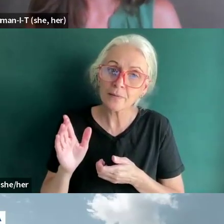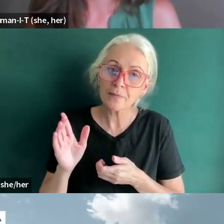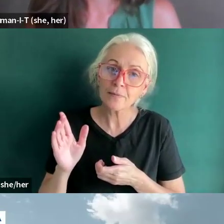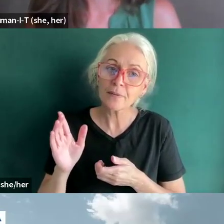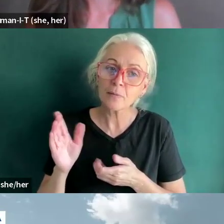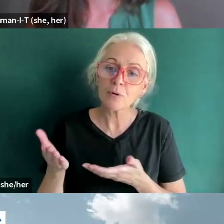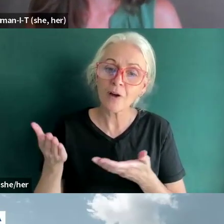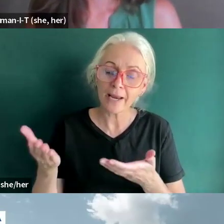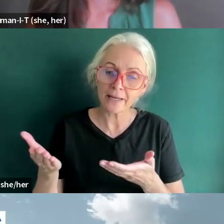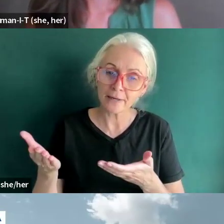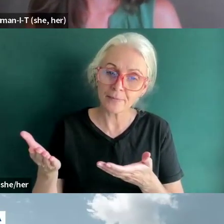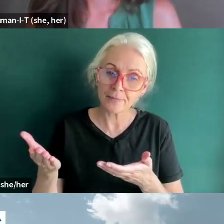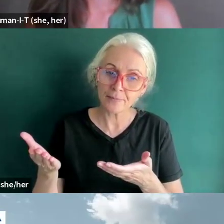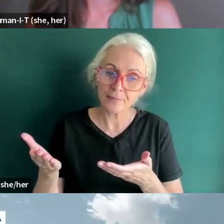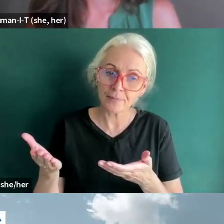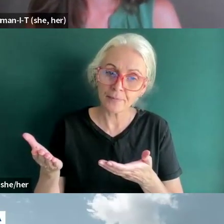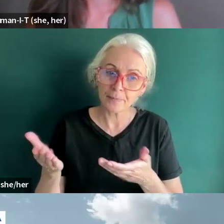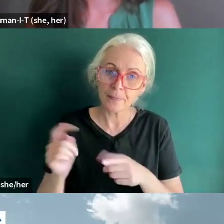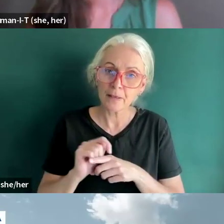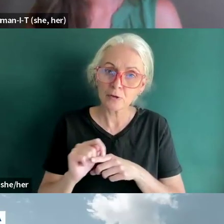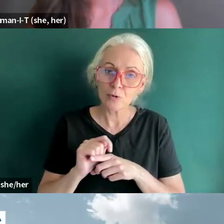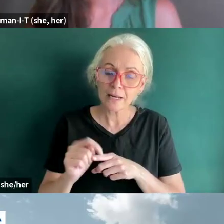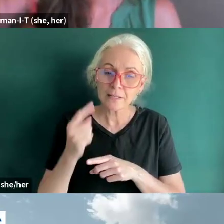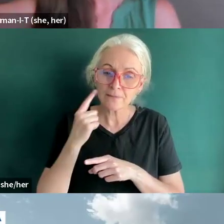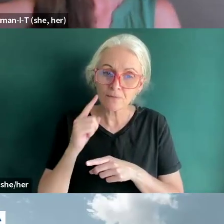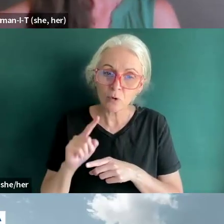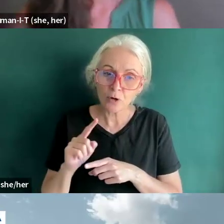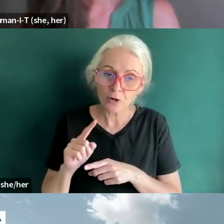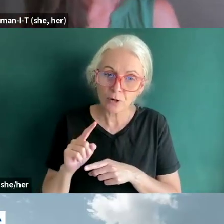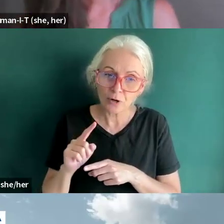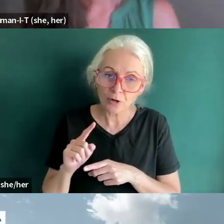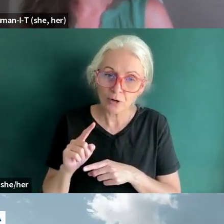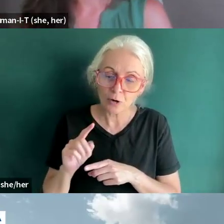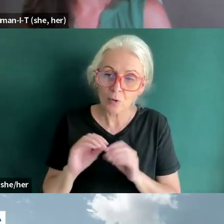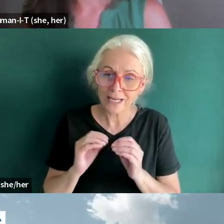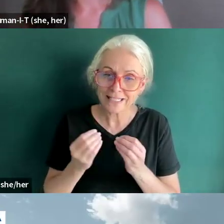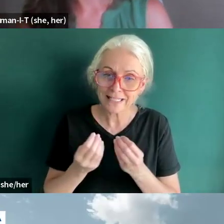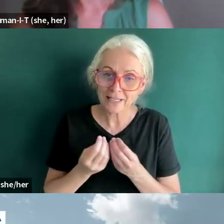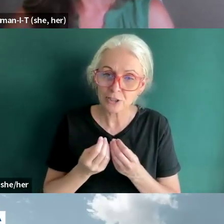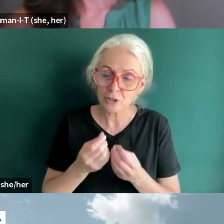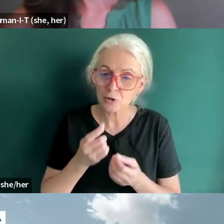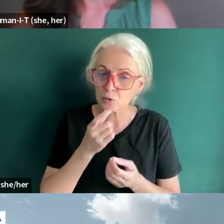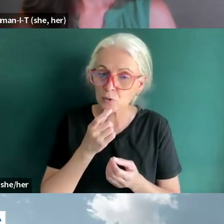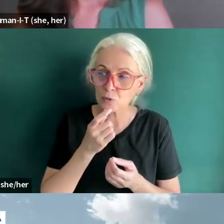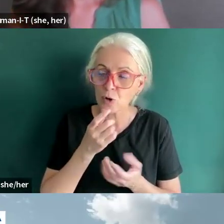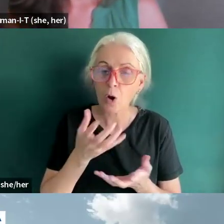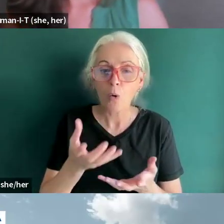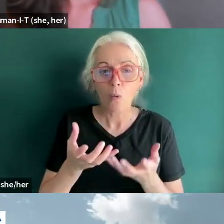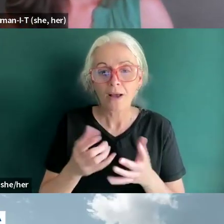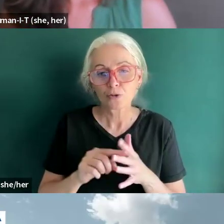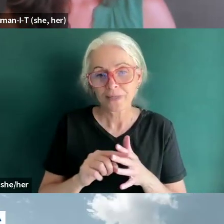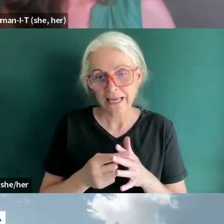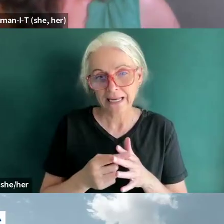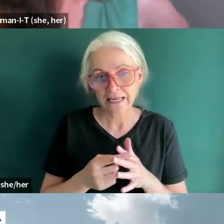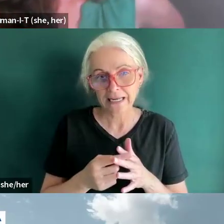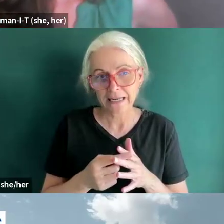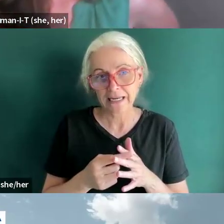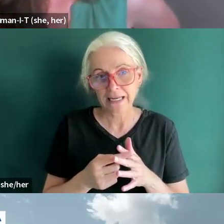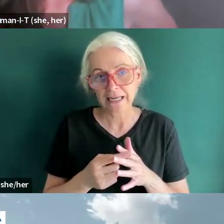providing a certain amount of trainings for organizations who want to begin a digital